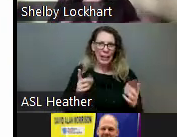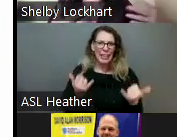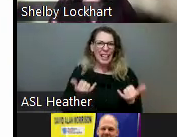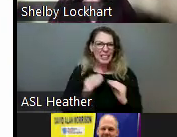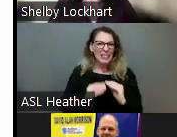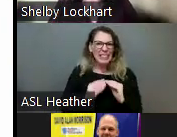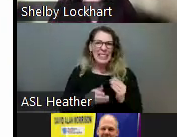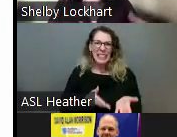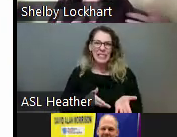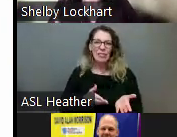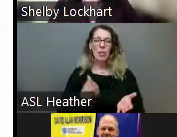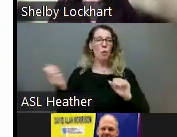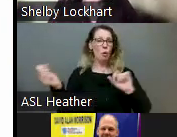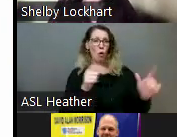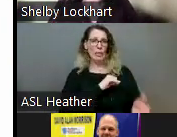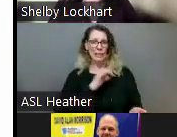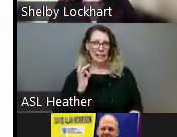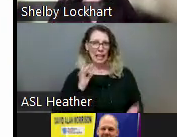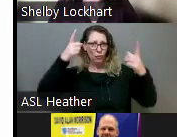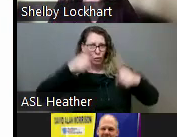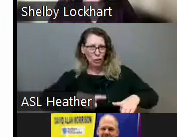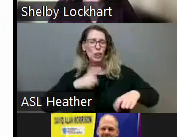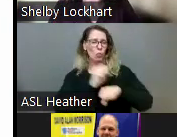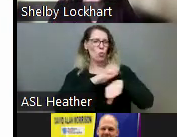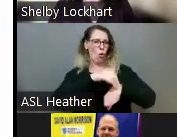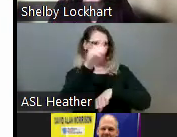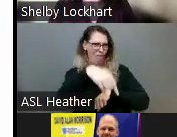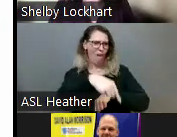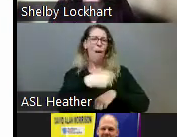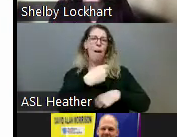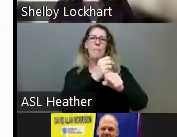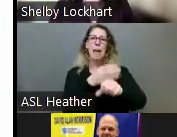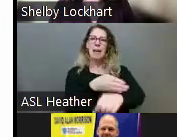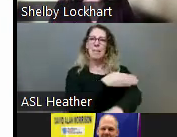The whole staff's all in. Let's really work on that and make it better for the students.